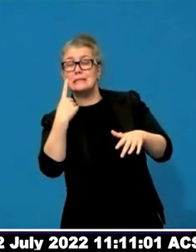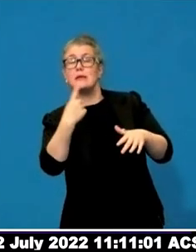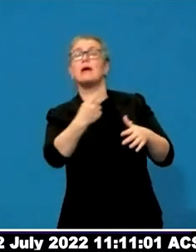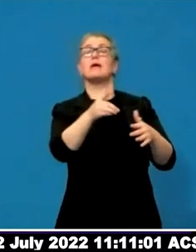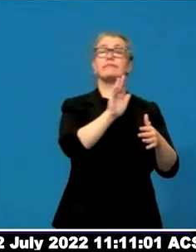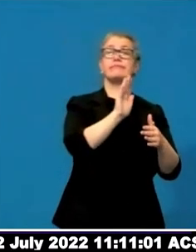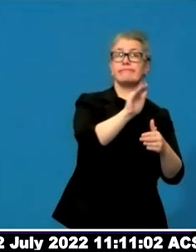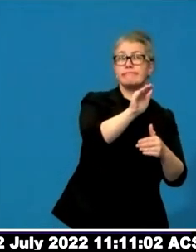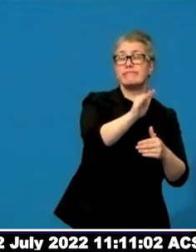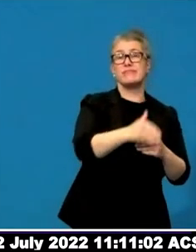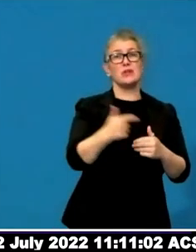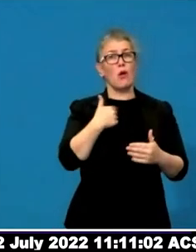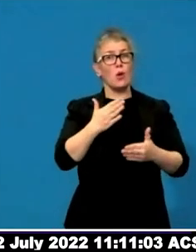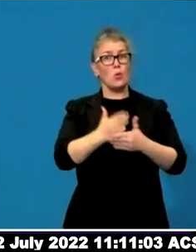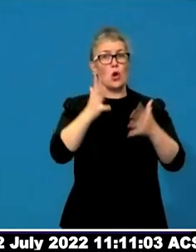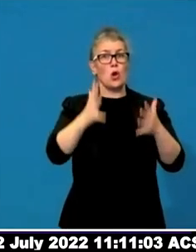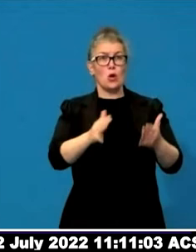to try and make improvements.